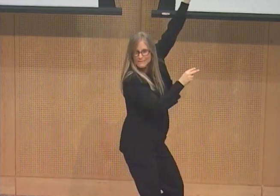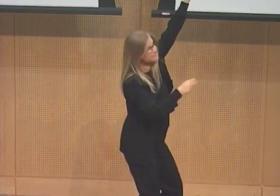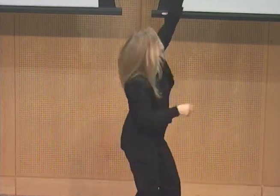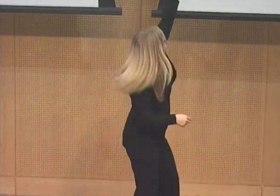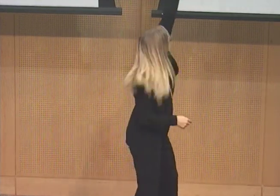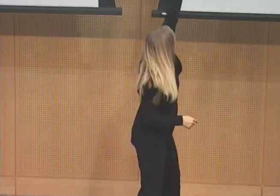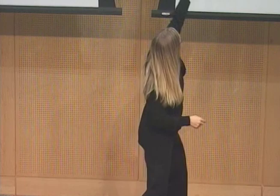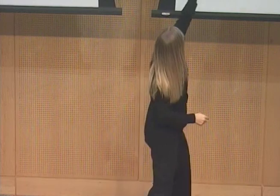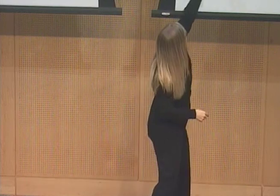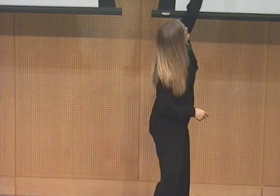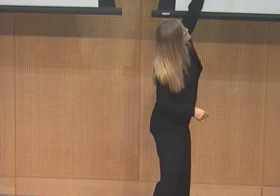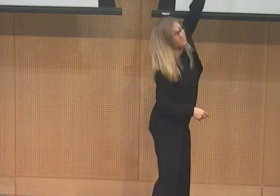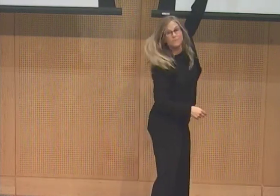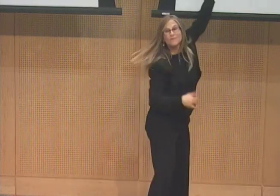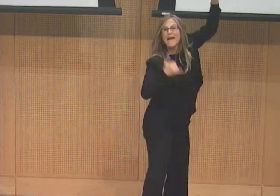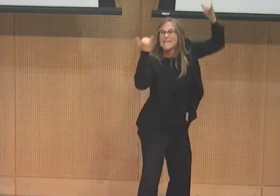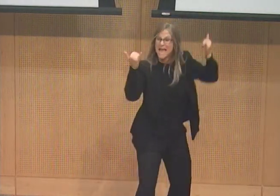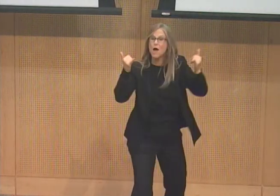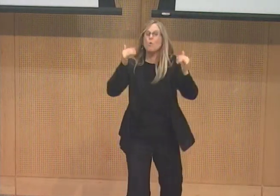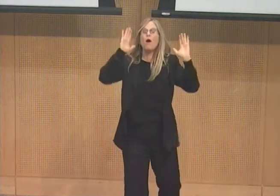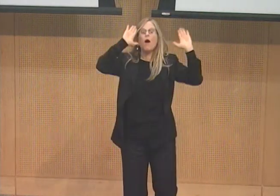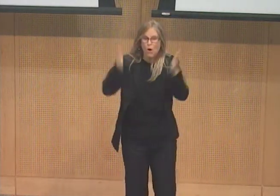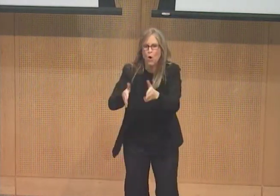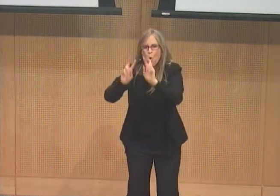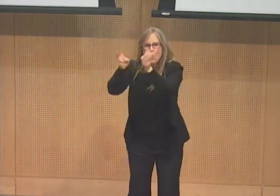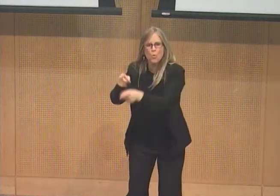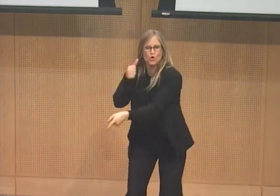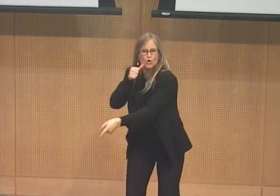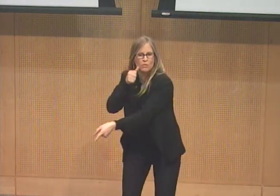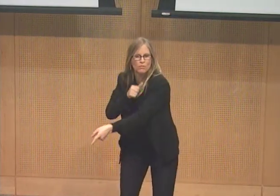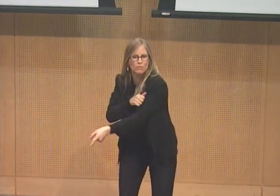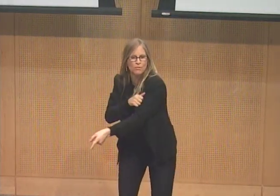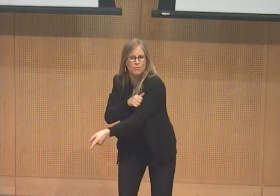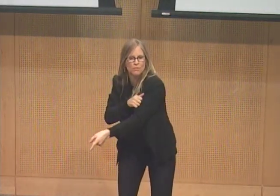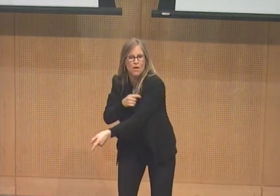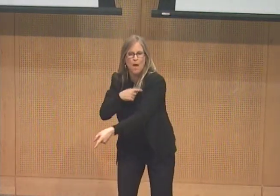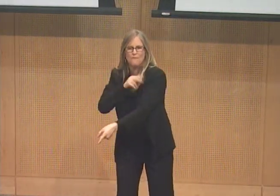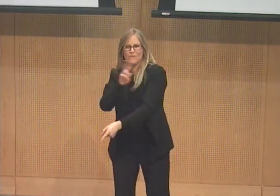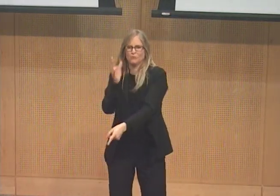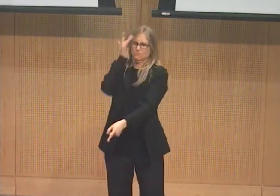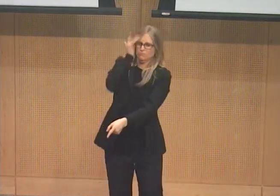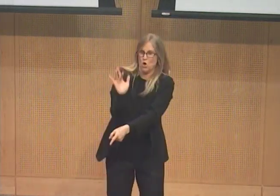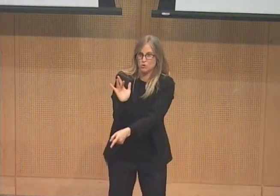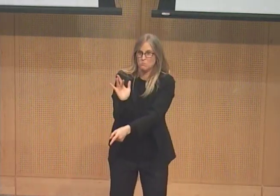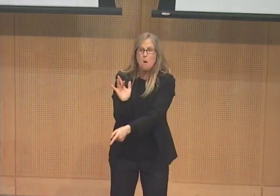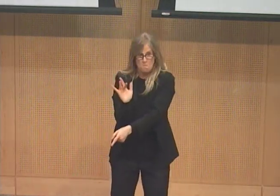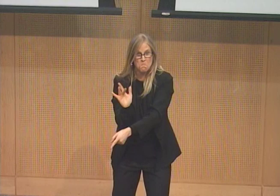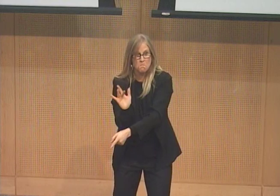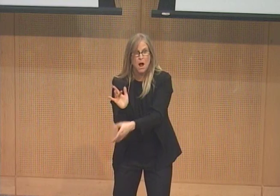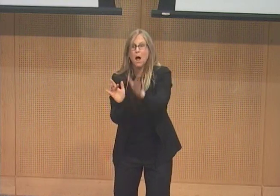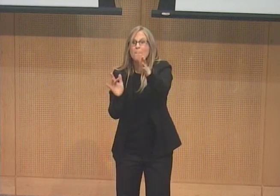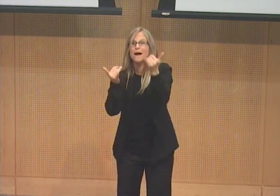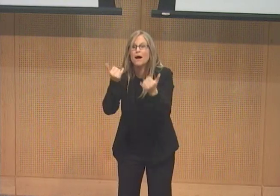as all of the phrases and language used talks about this one young lady who is very smart